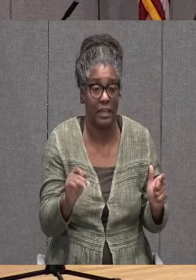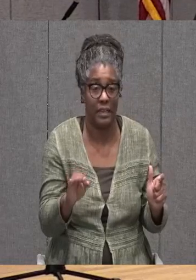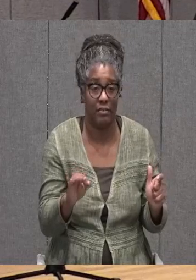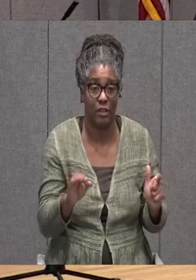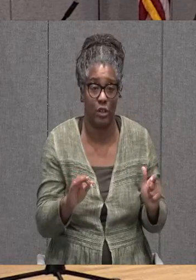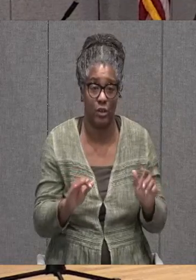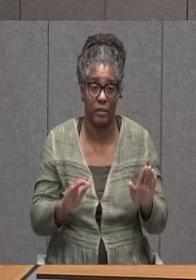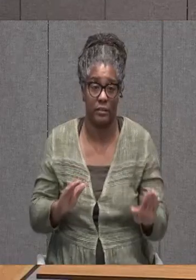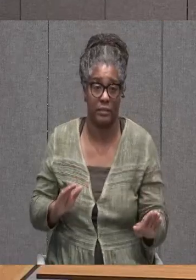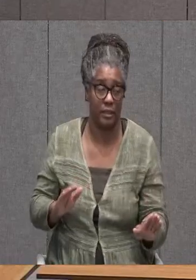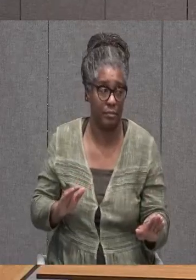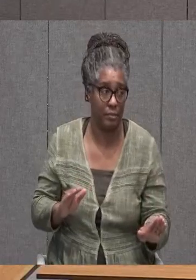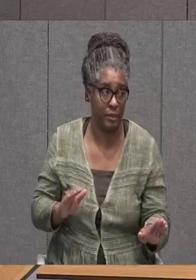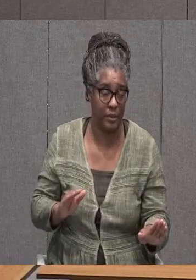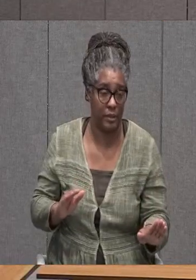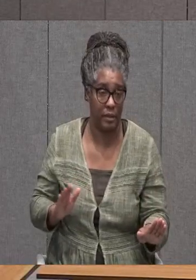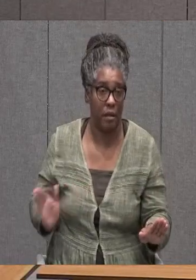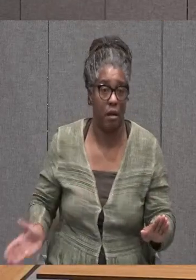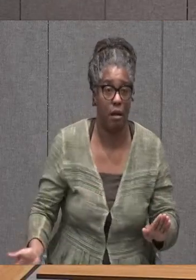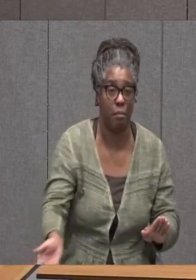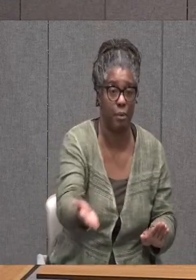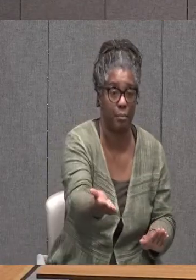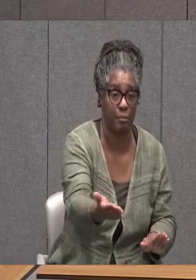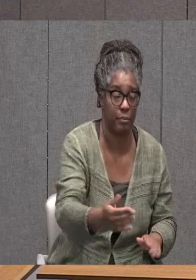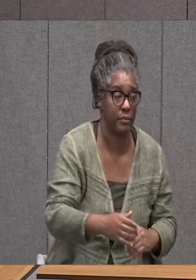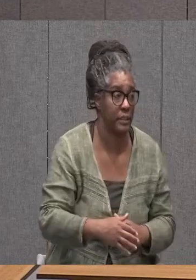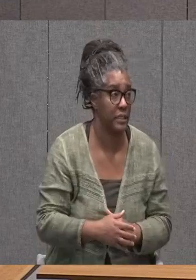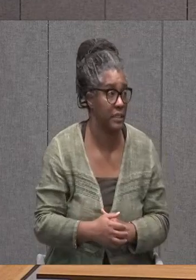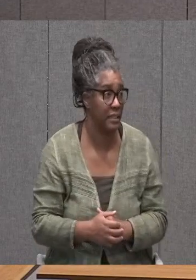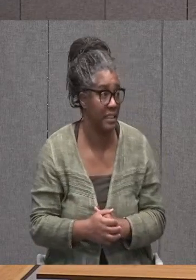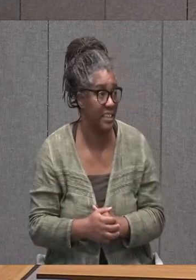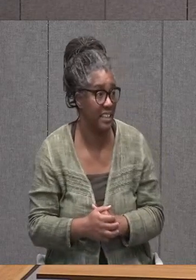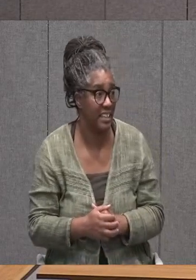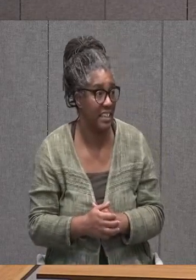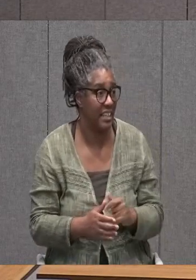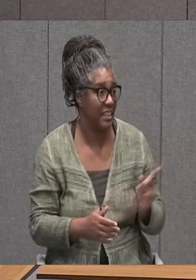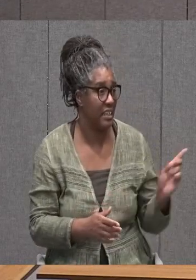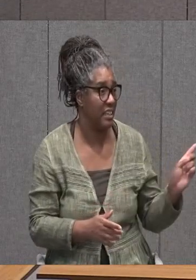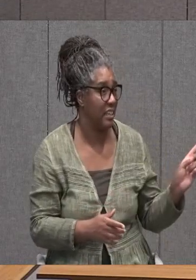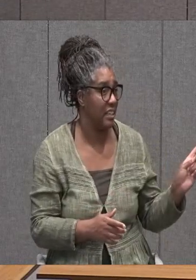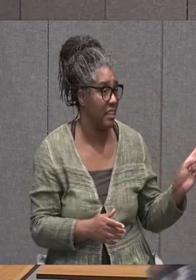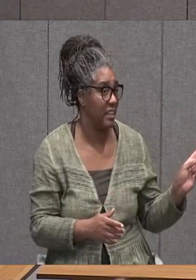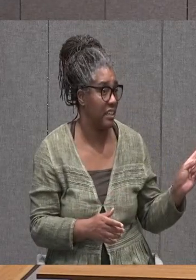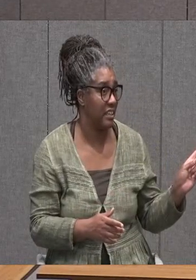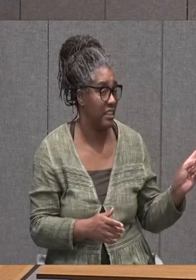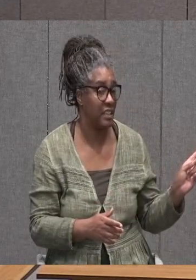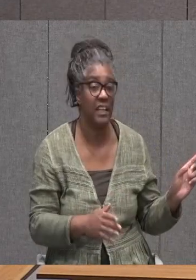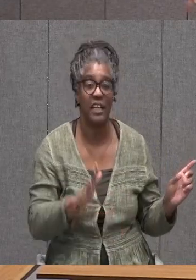when you strike the ball, or when you hit the ball, it's more likely to go where you want it to go.